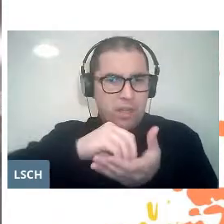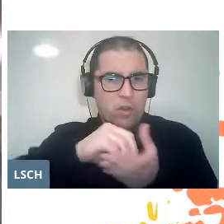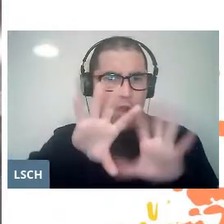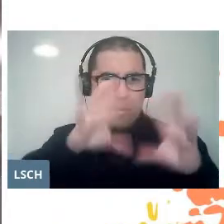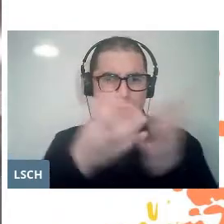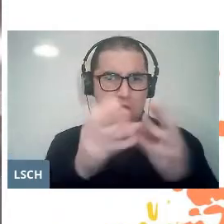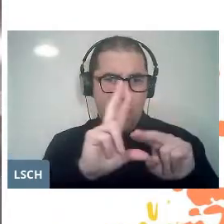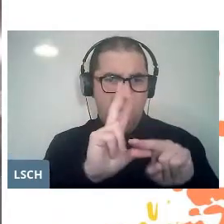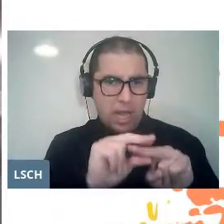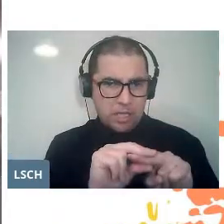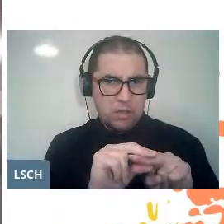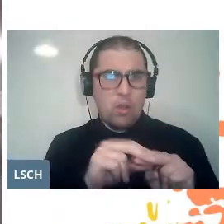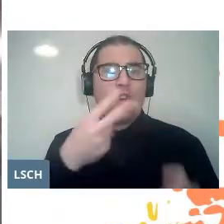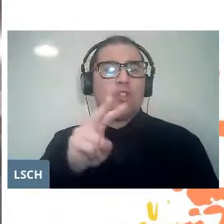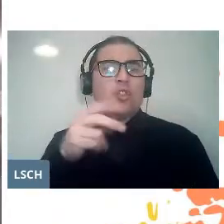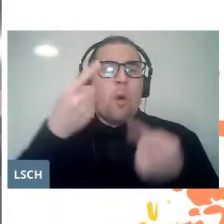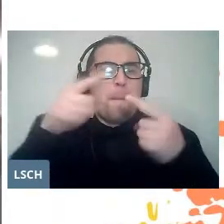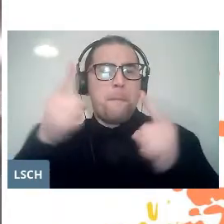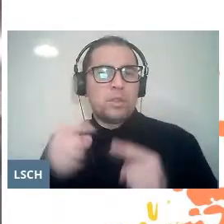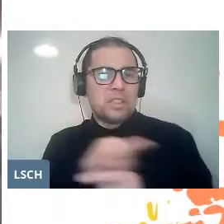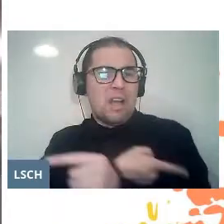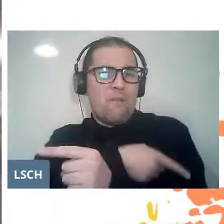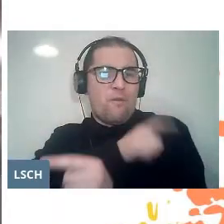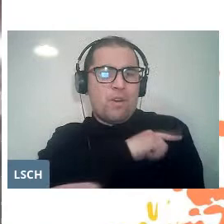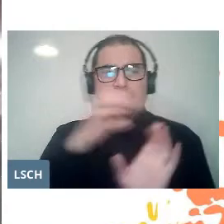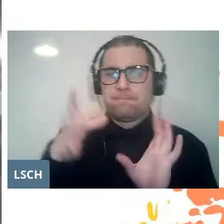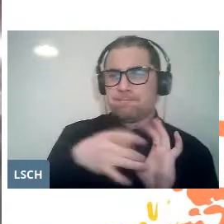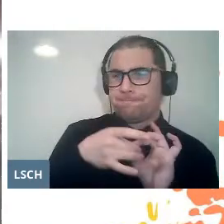his music has a strong link with romanticism.